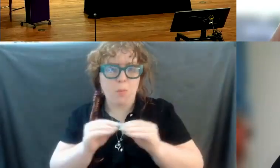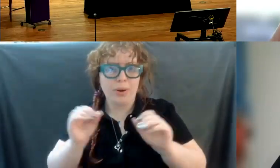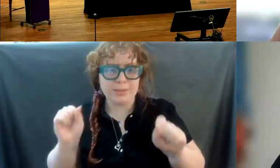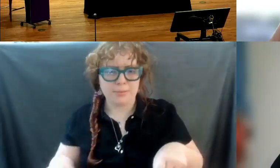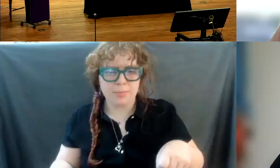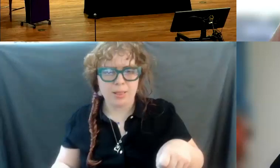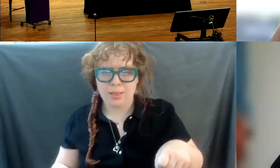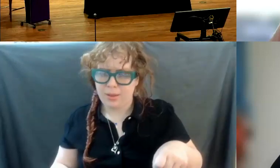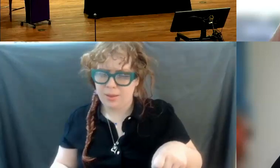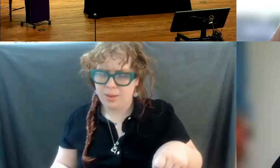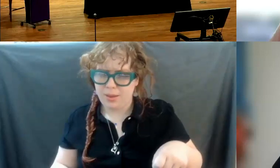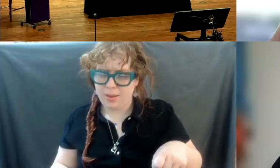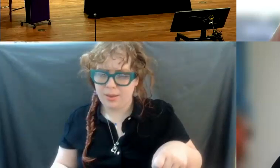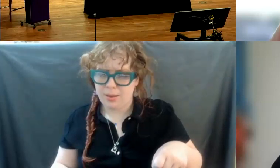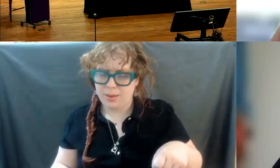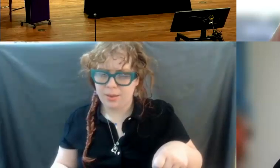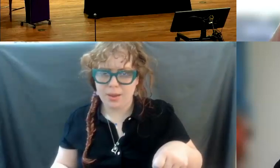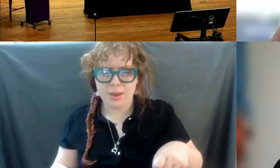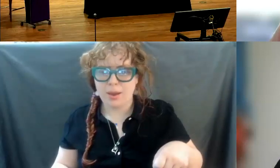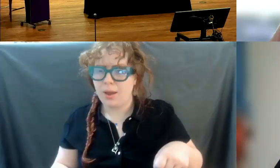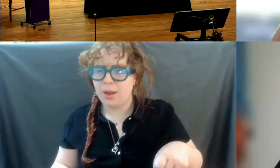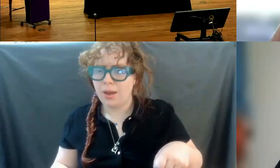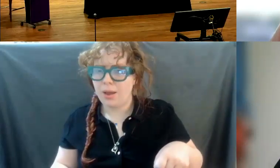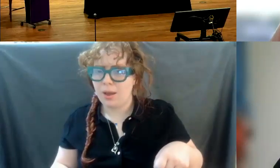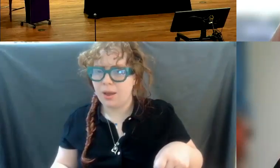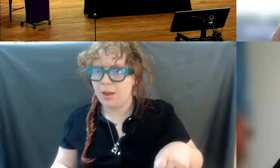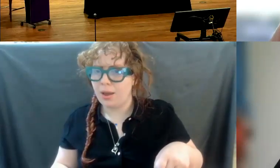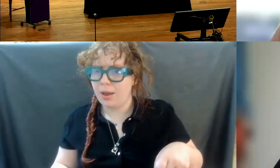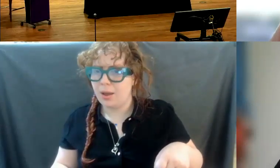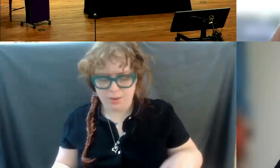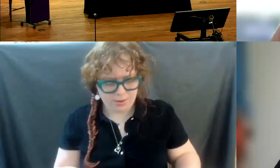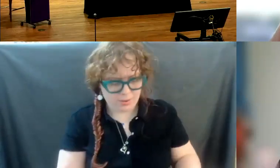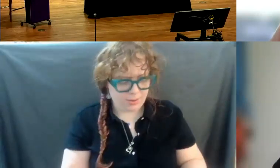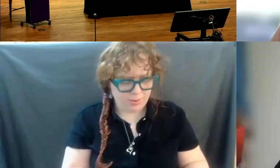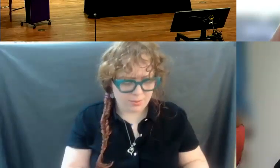So we just need to talk and we need to listen and then we need to turn that information that we get get into